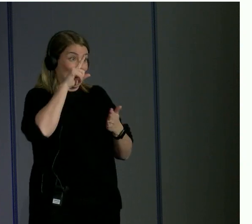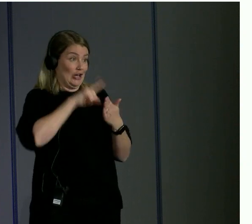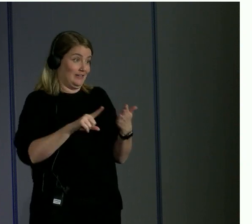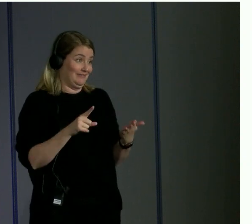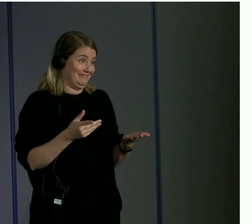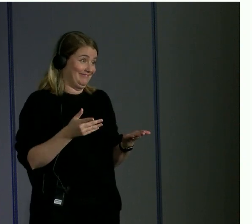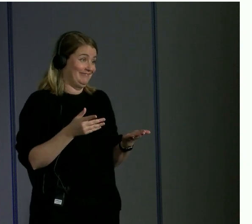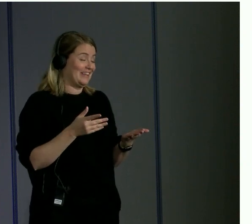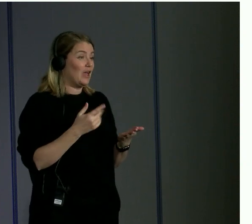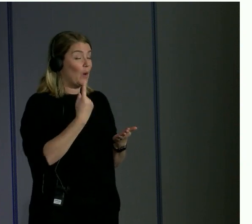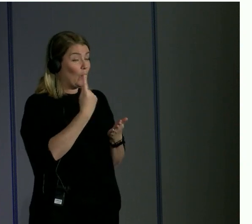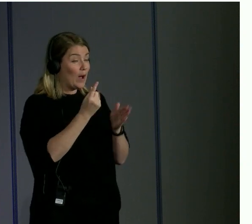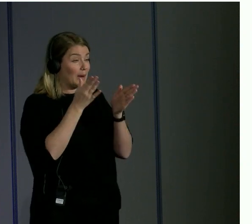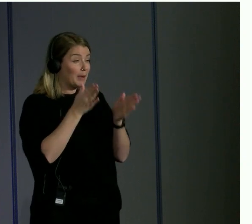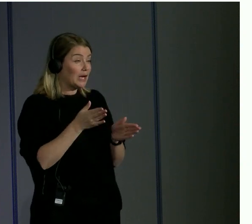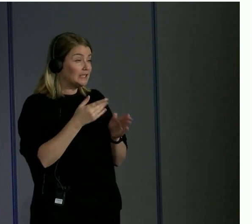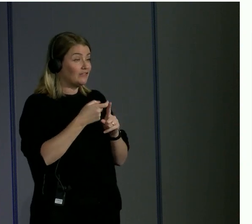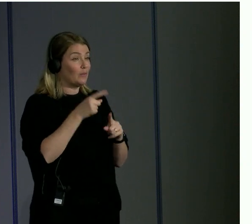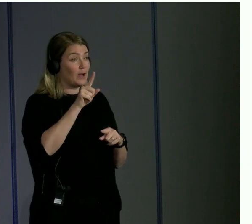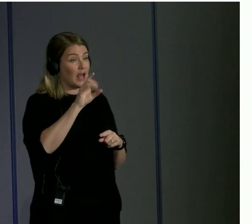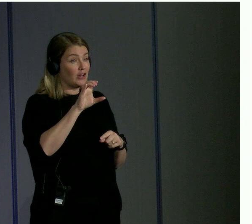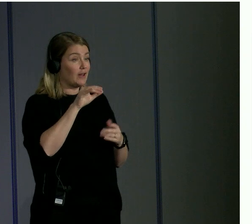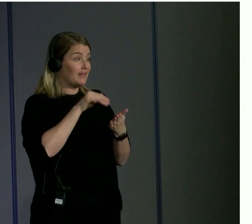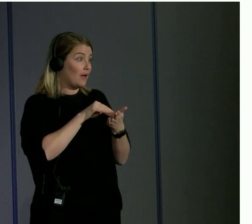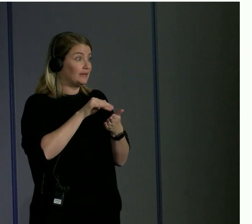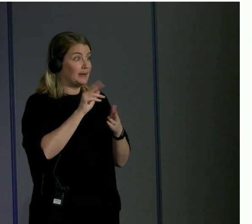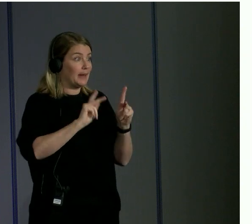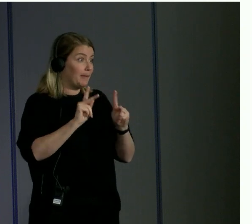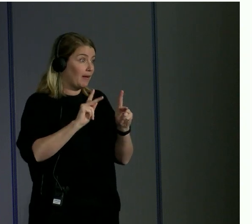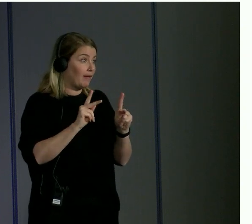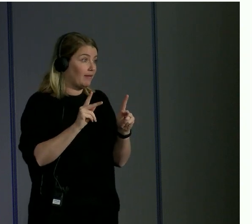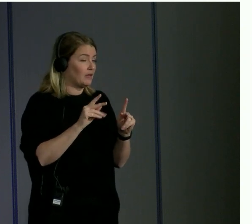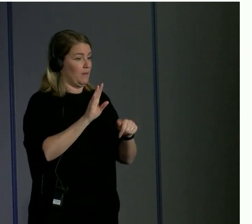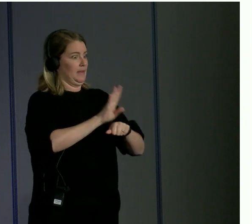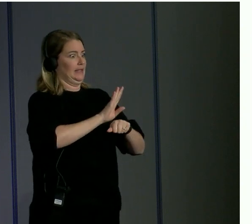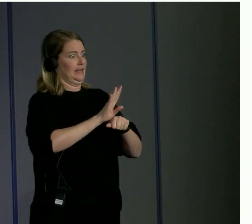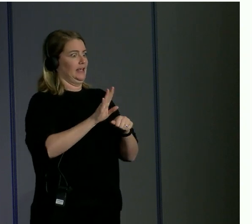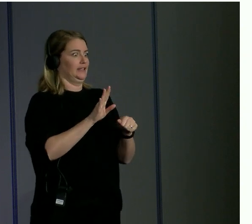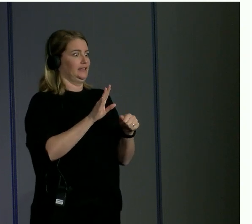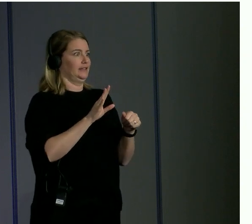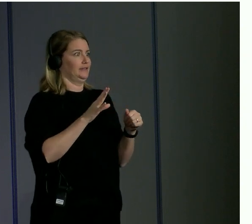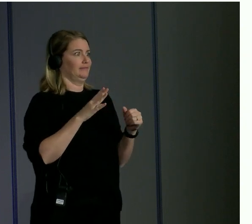only one out of 100,000 people, well, for the business owner, isn't that a very important thing?